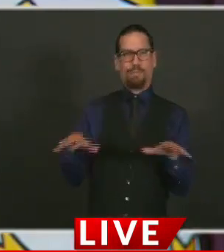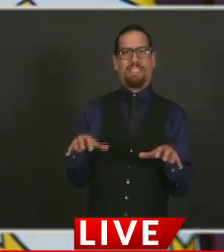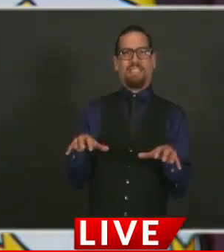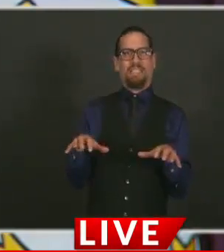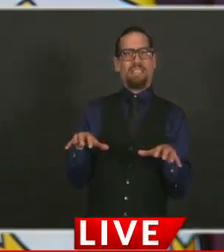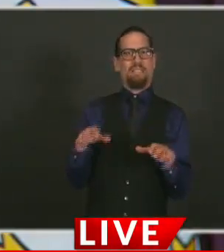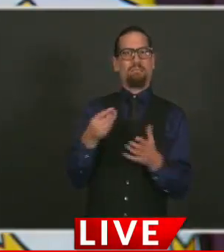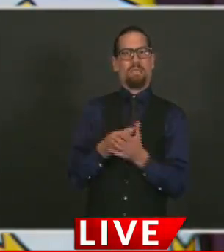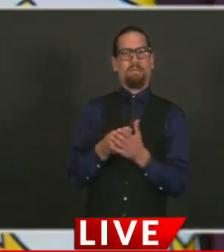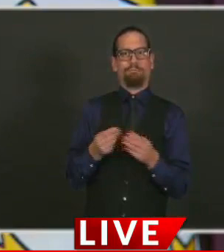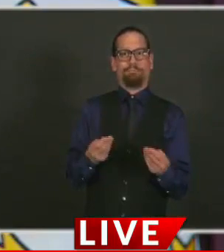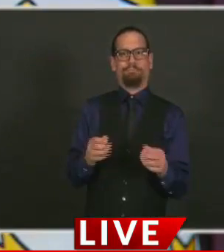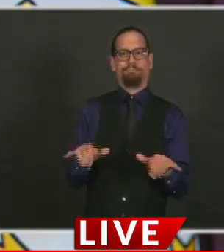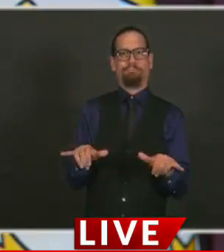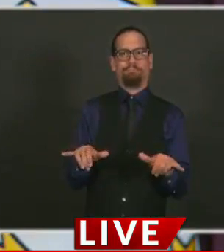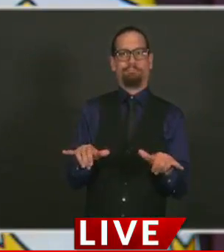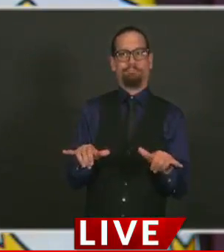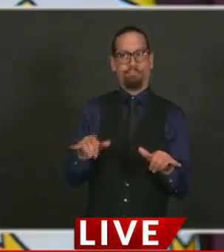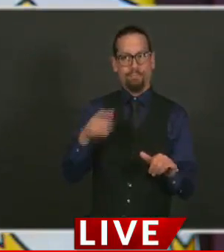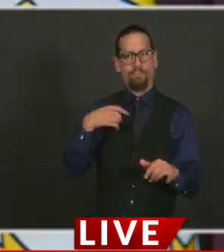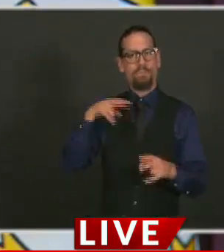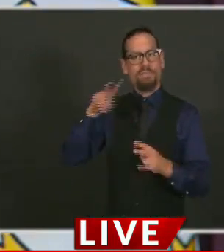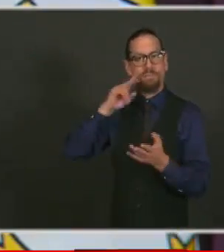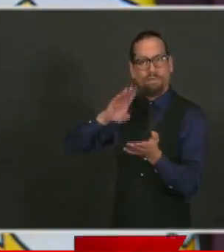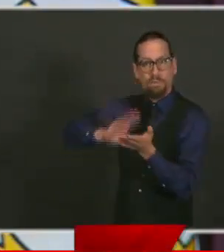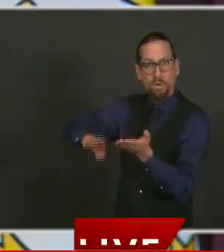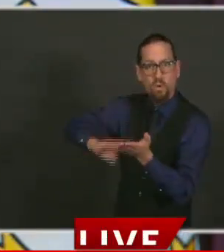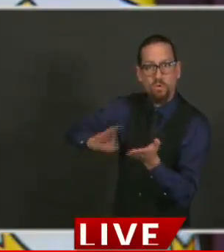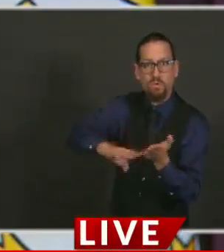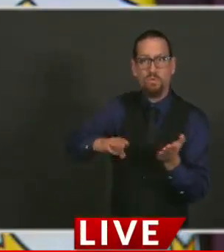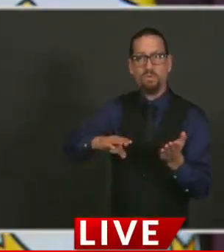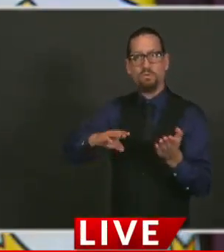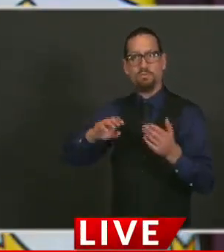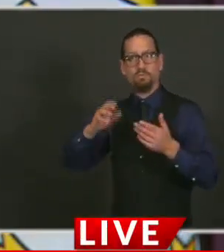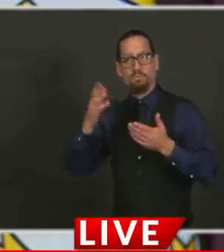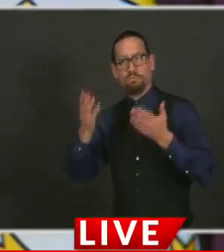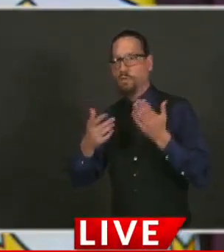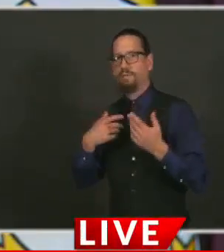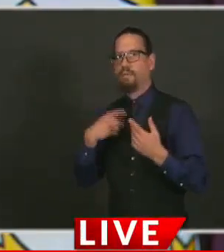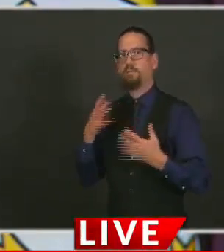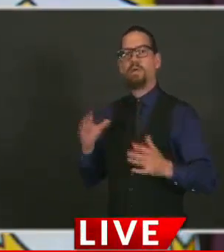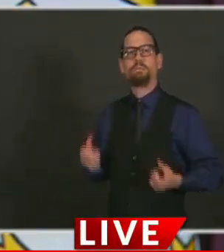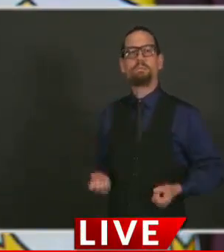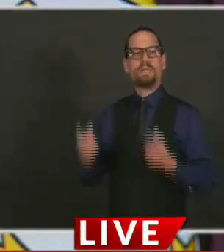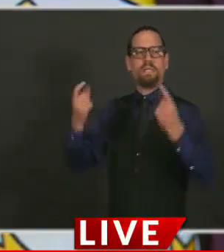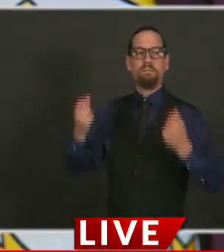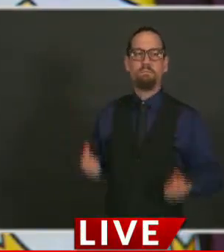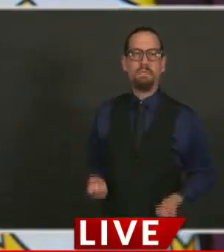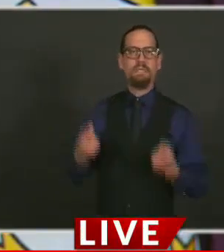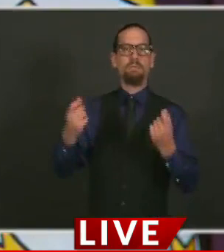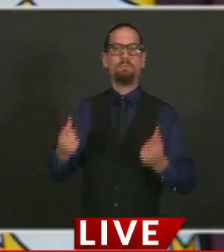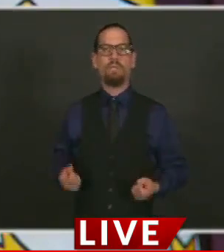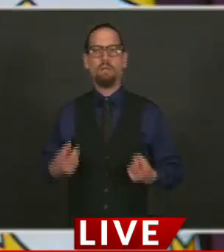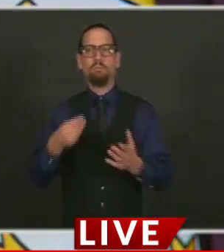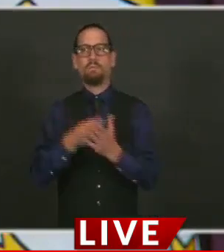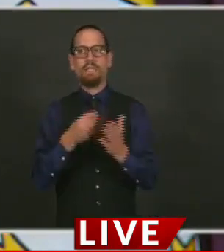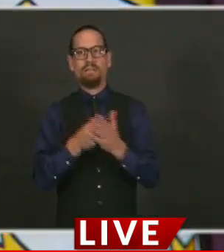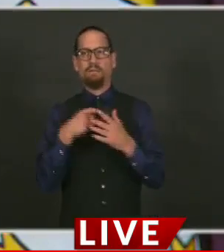MONTHS. WE ARE LOOKING AT FURLOUGH DAYS RIGHT NOW. WE